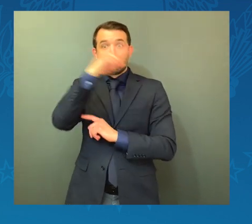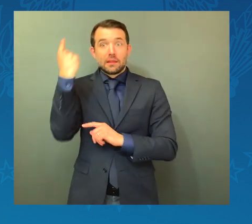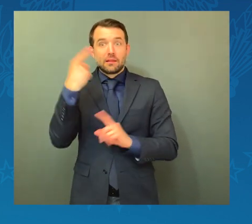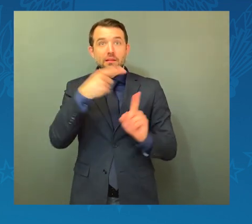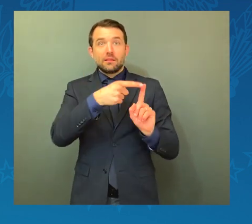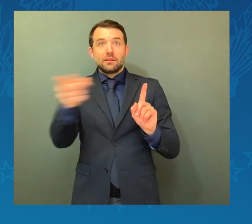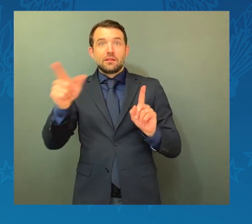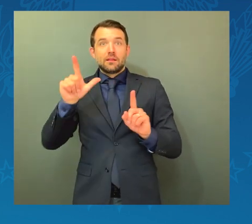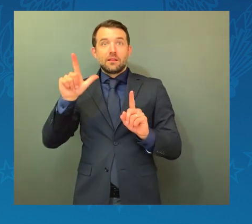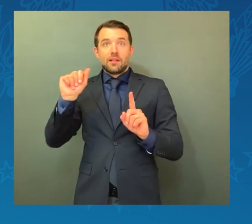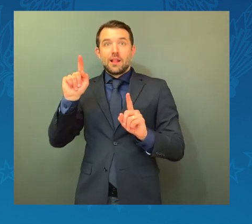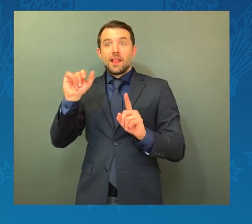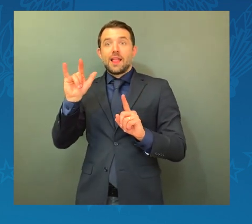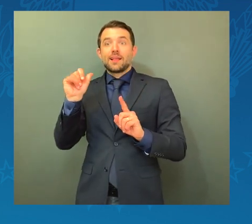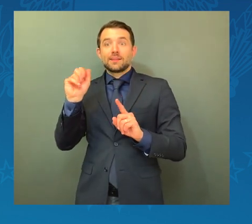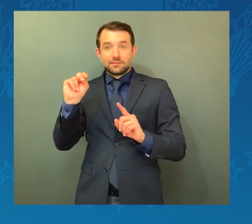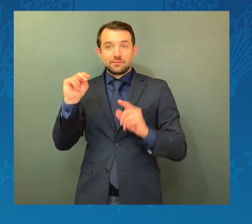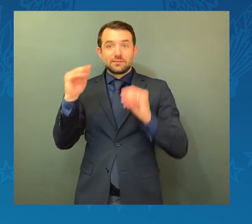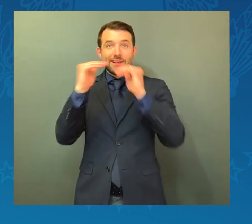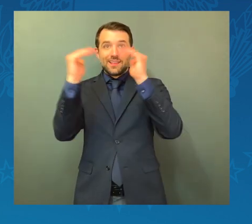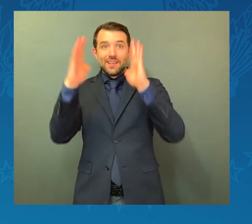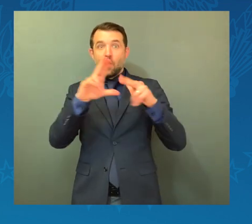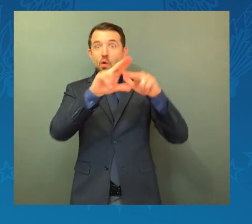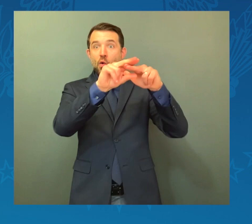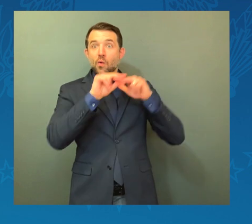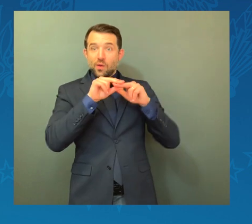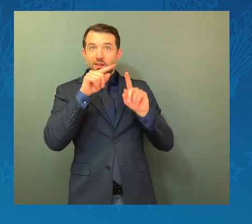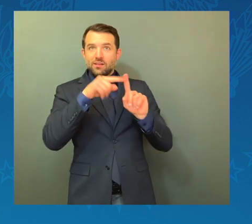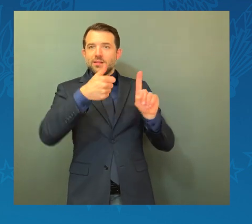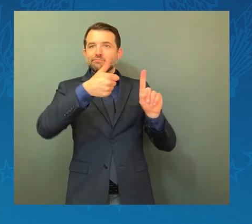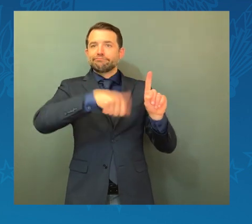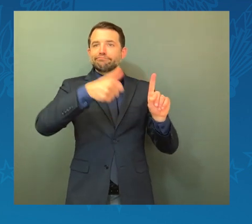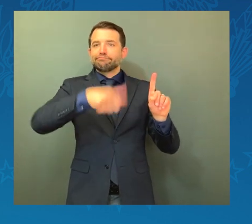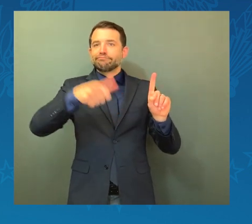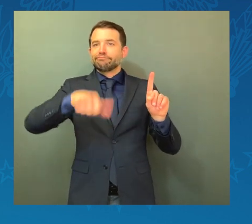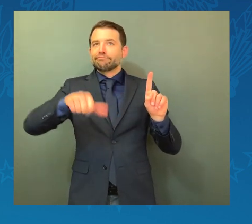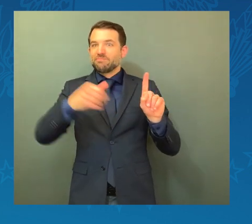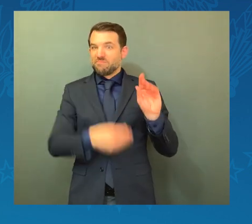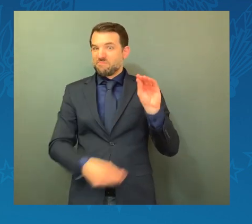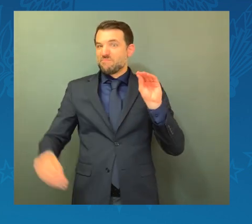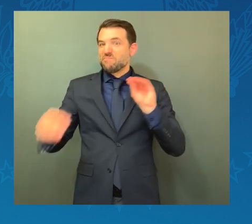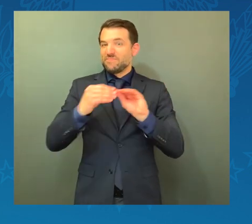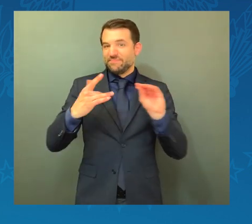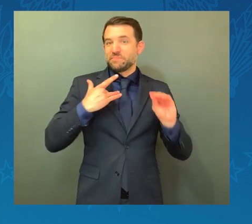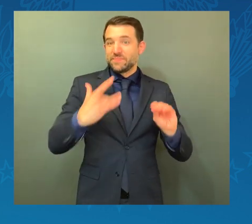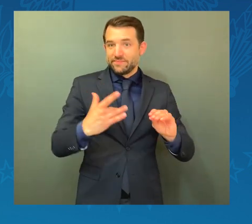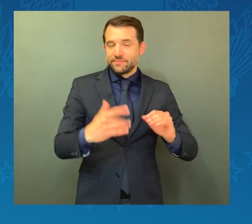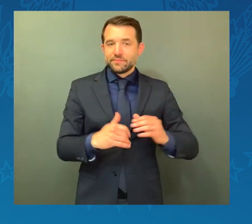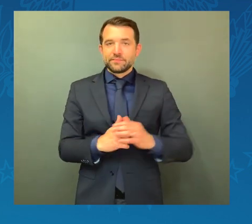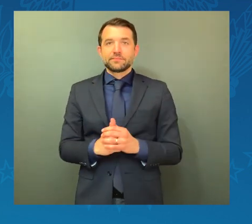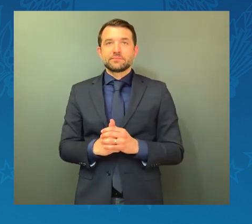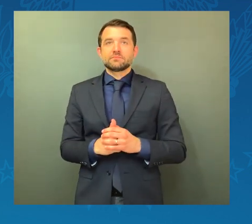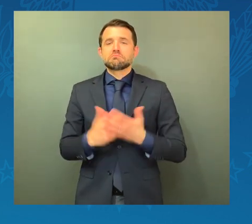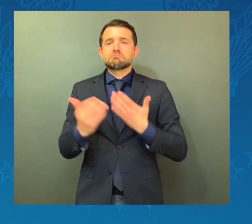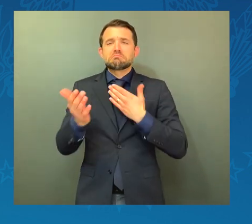loans from traditional financial institutions, even when they have credit profiles